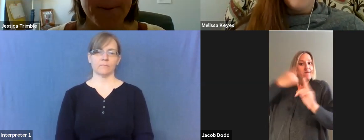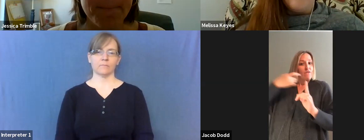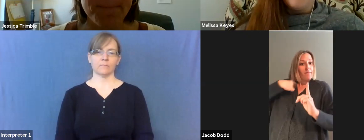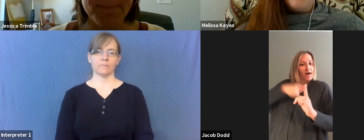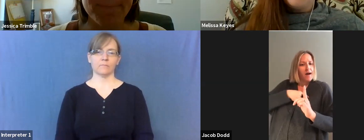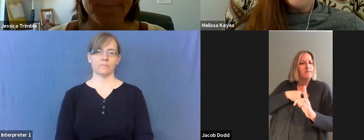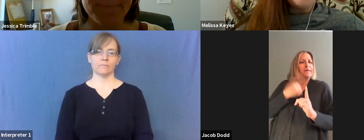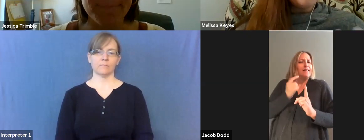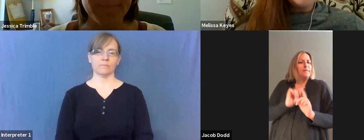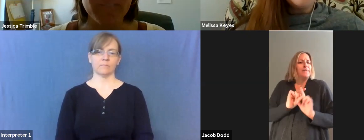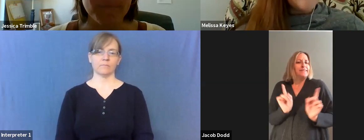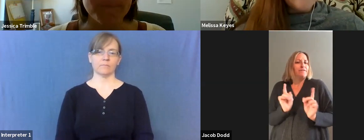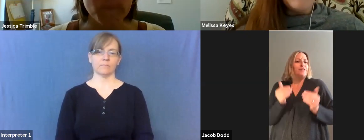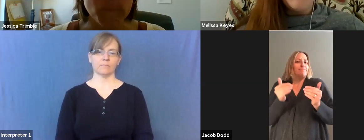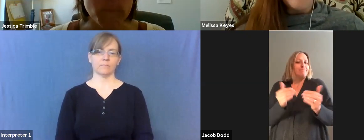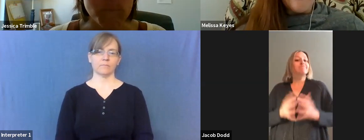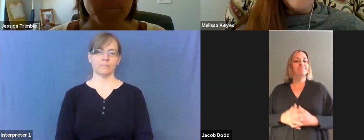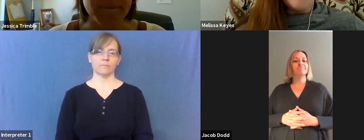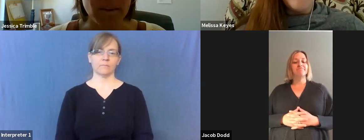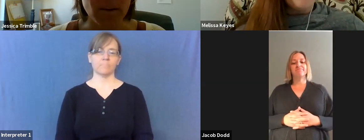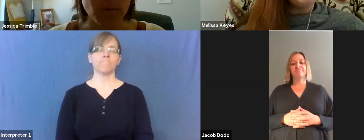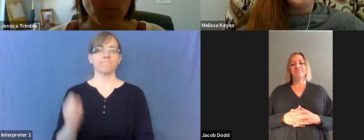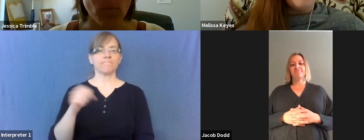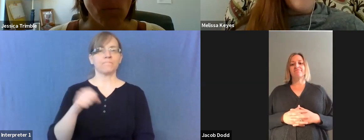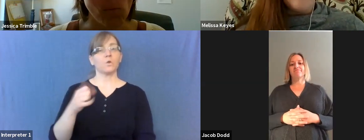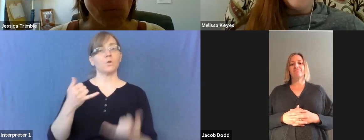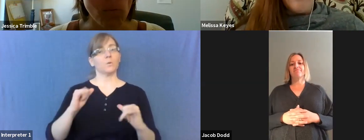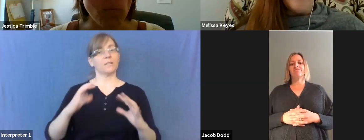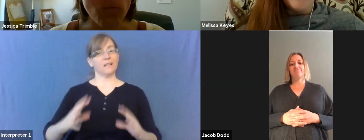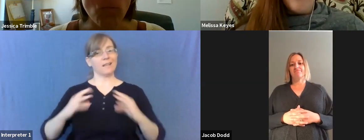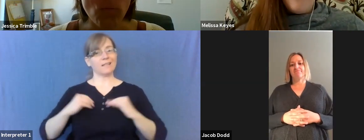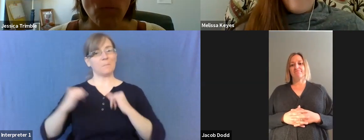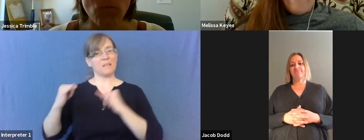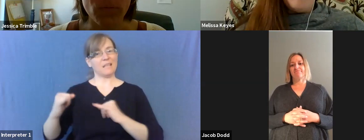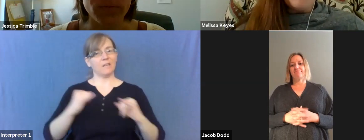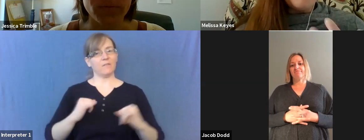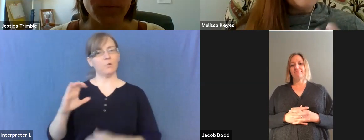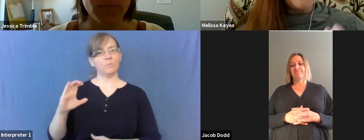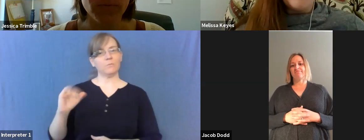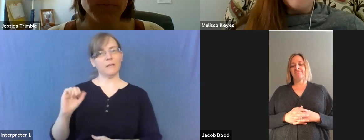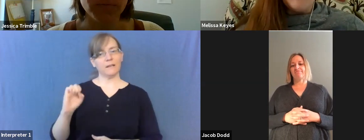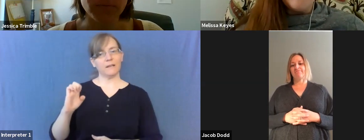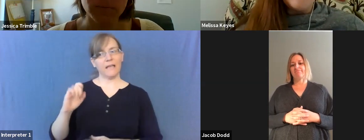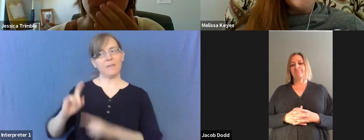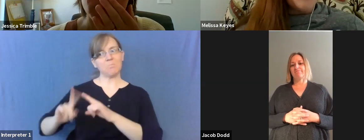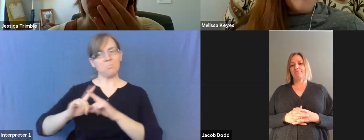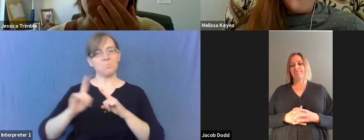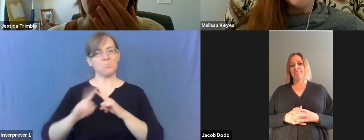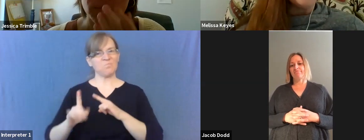Right, so we are still taking individual cases, not a whole lot of that has changed. So people who are experiencing discrimination